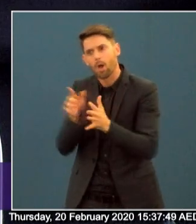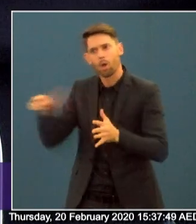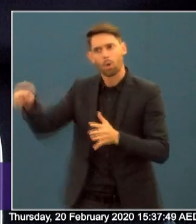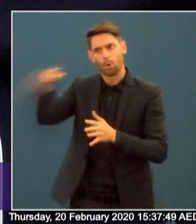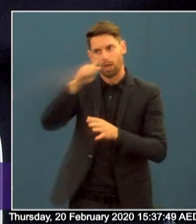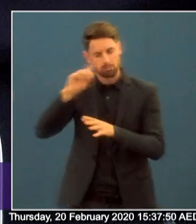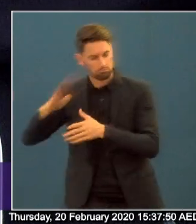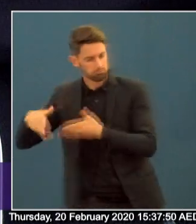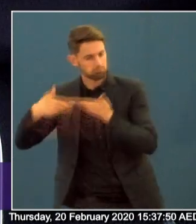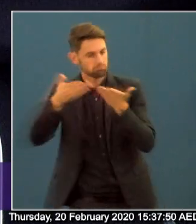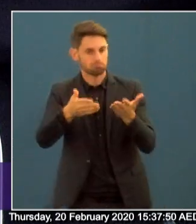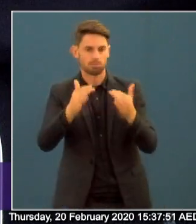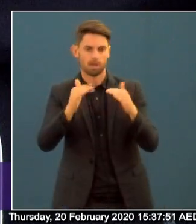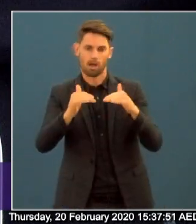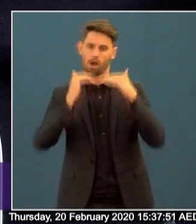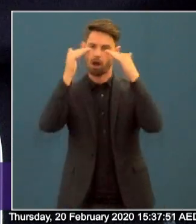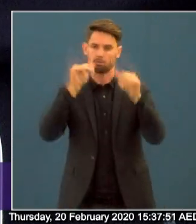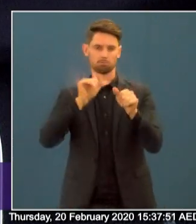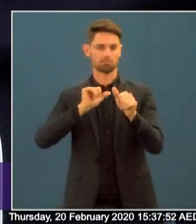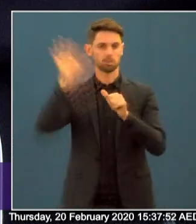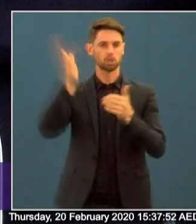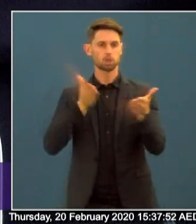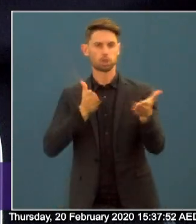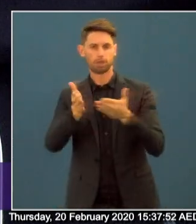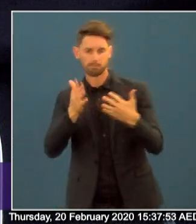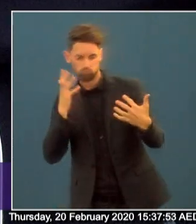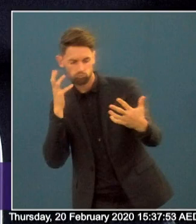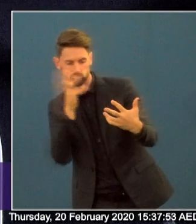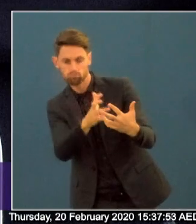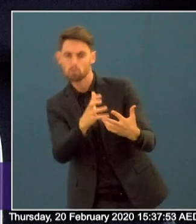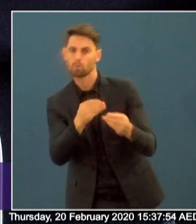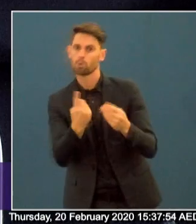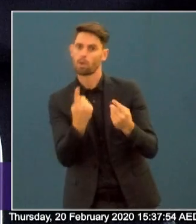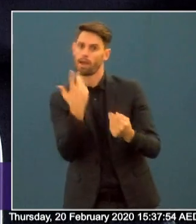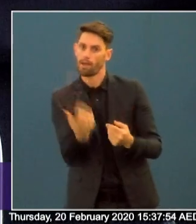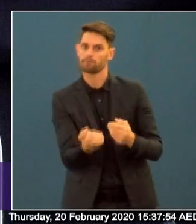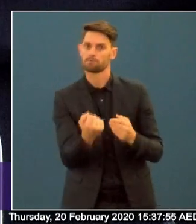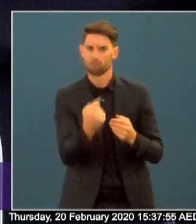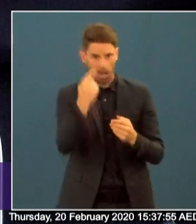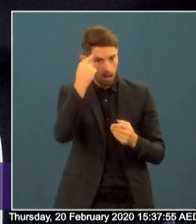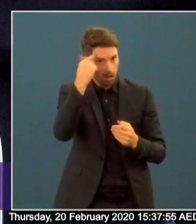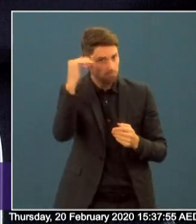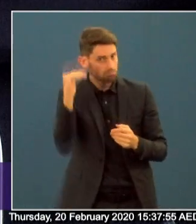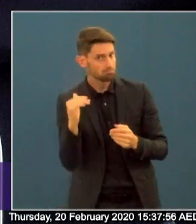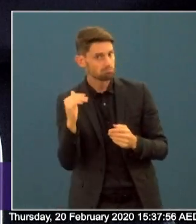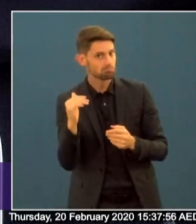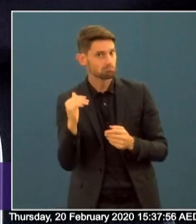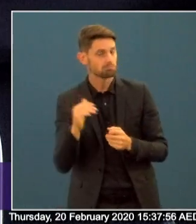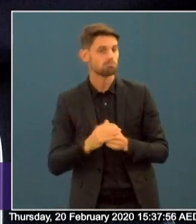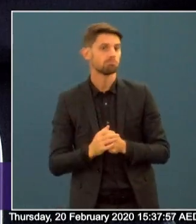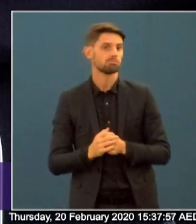specialised health care for people with intellectual disability. But I think generalists — general adult medicine physicians